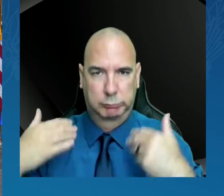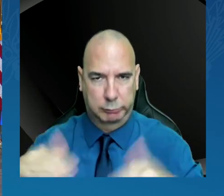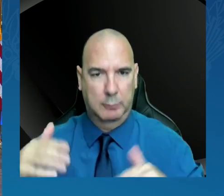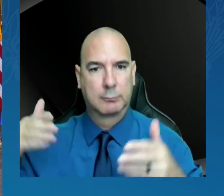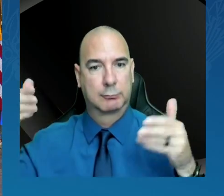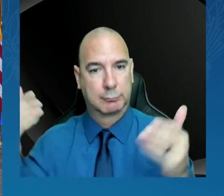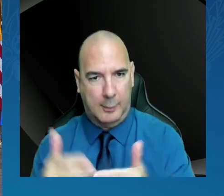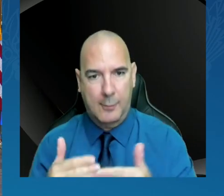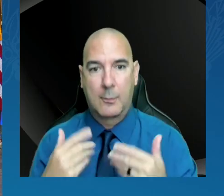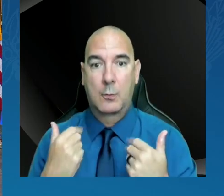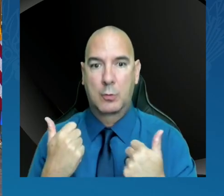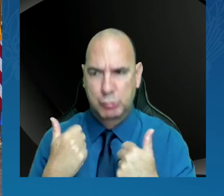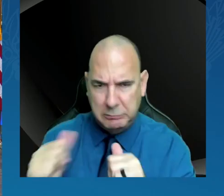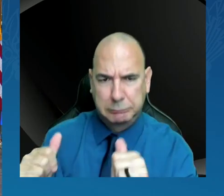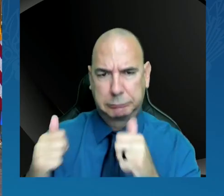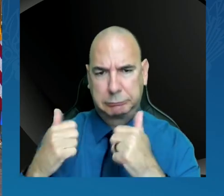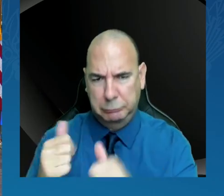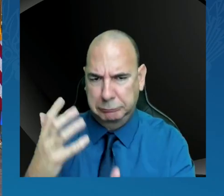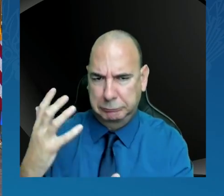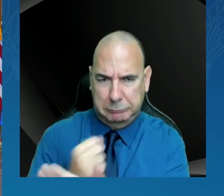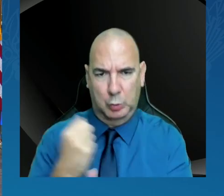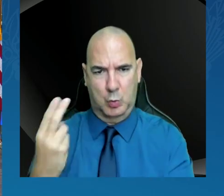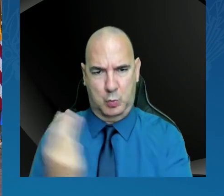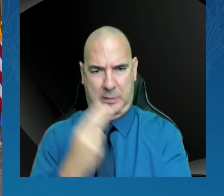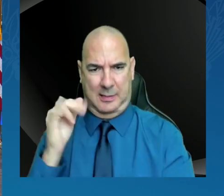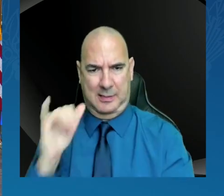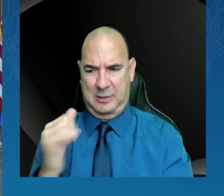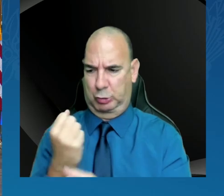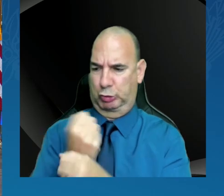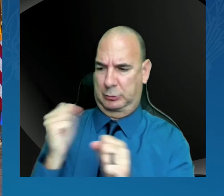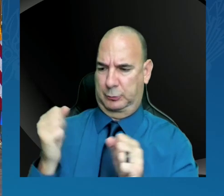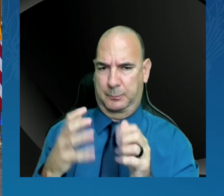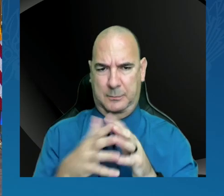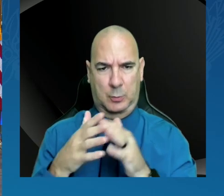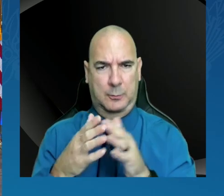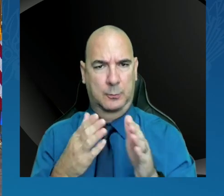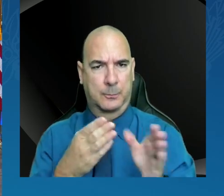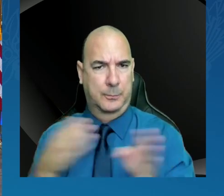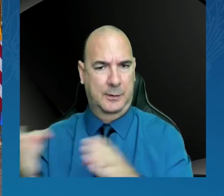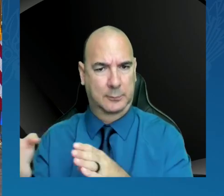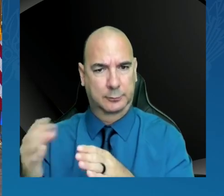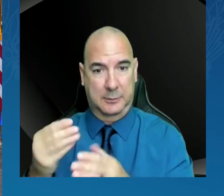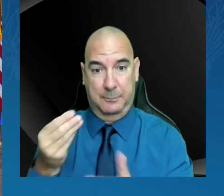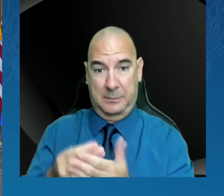to help increase the workforce by allowing more Americans who face barriers,